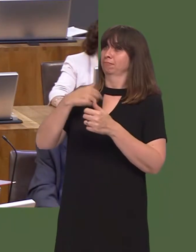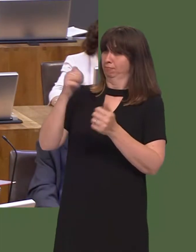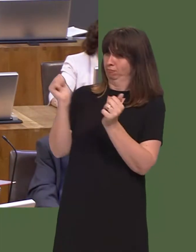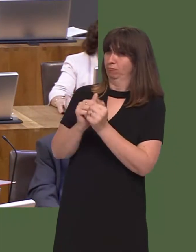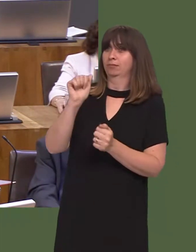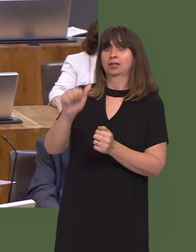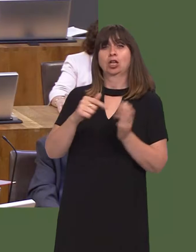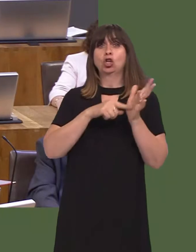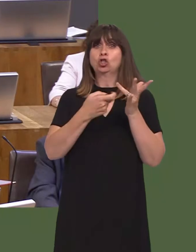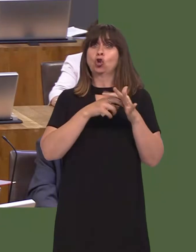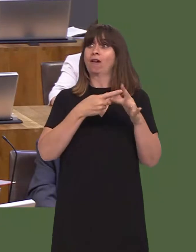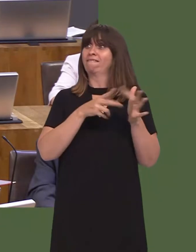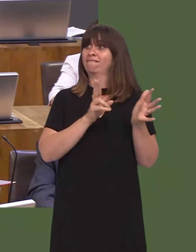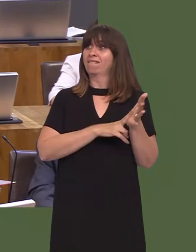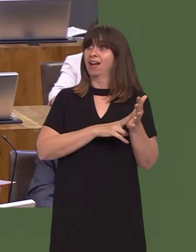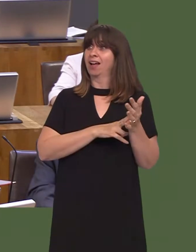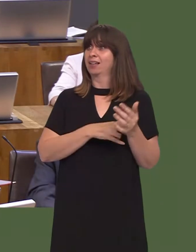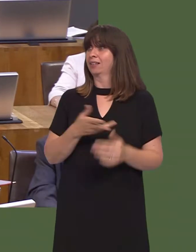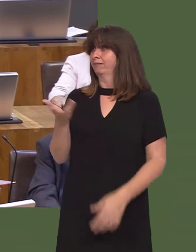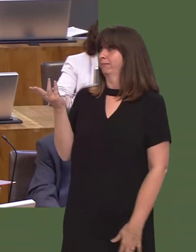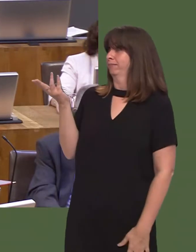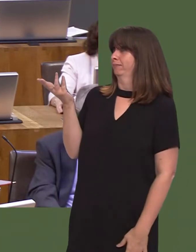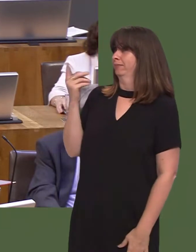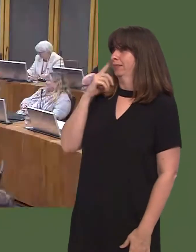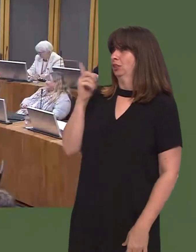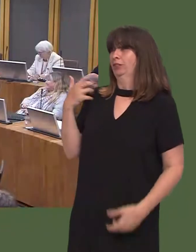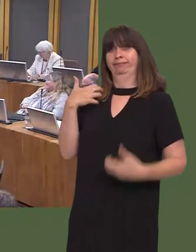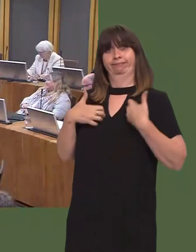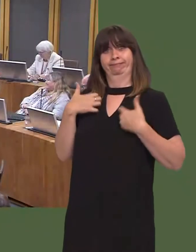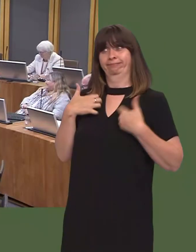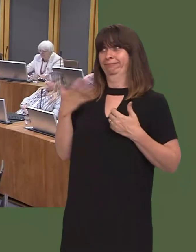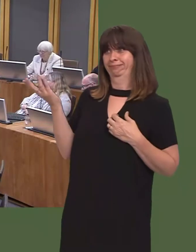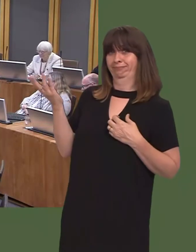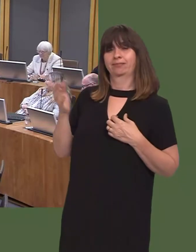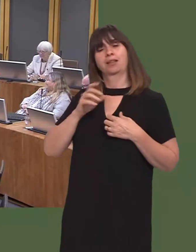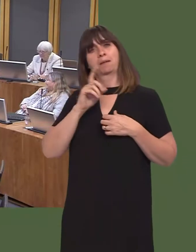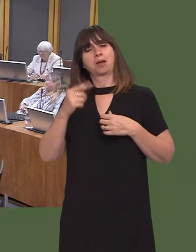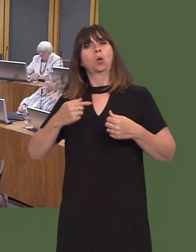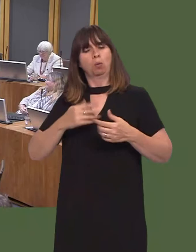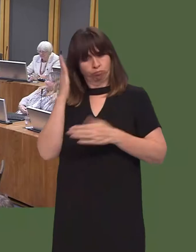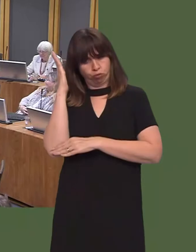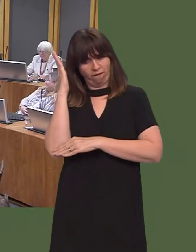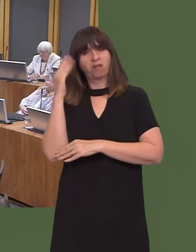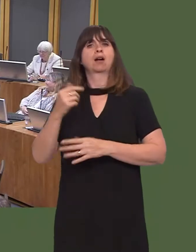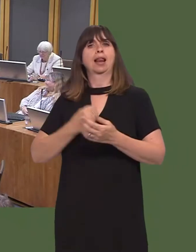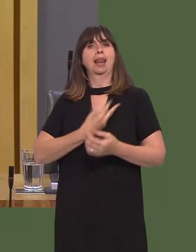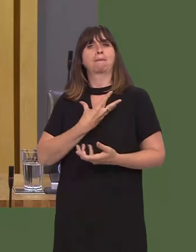which is great, but not as great as that of the Member for Torfaen, whose enthusiasm is there for all to see within the Chamber itself. But this shows, of course, that we are investing